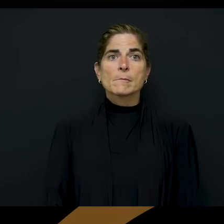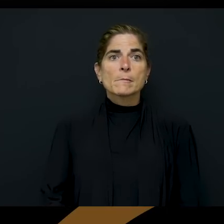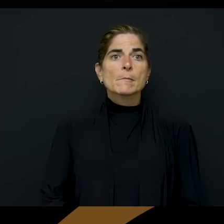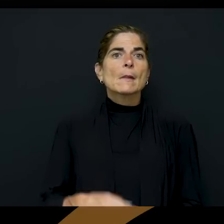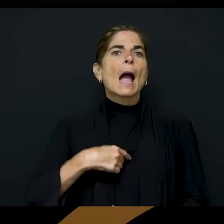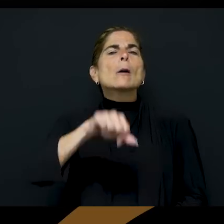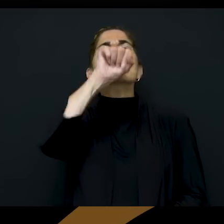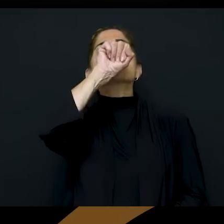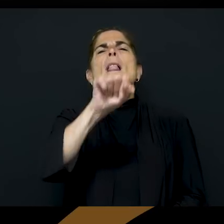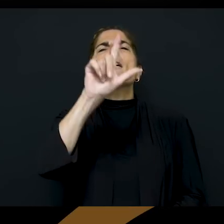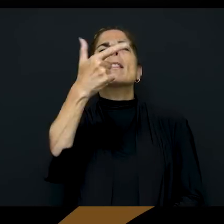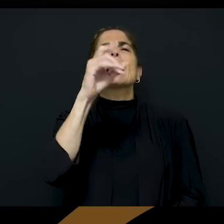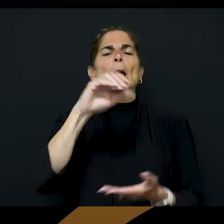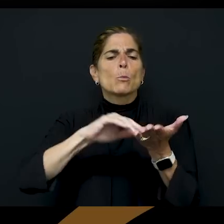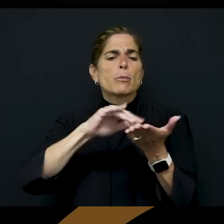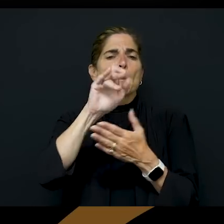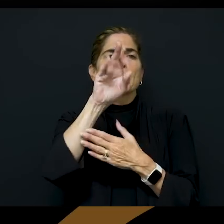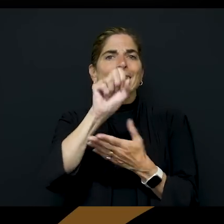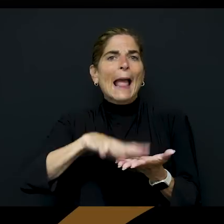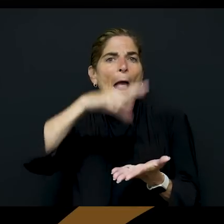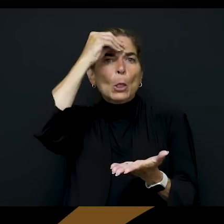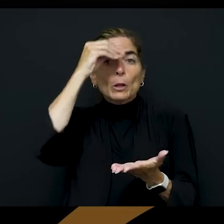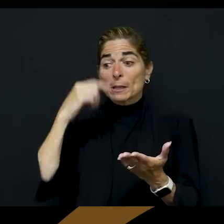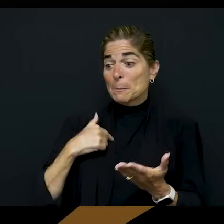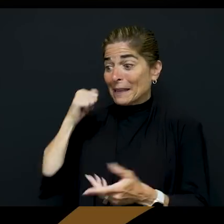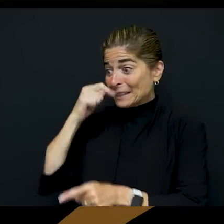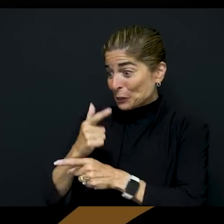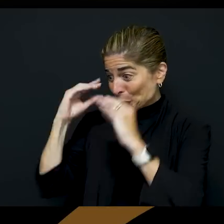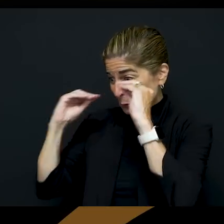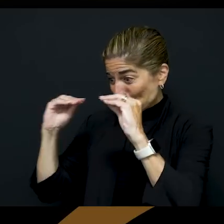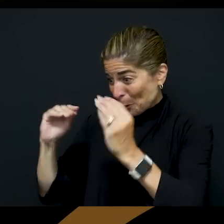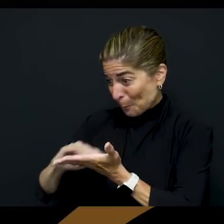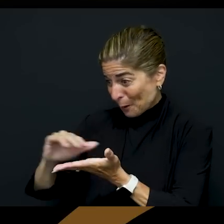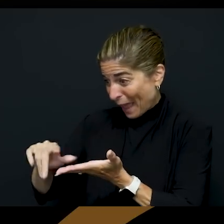I love LEGO Braille Bricks because they just help you learn. I've taught my sisters some braille.